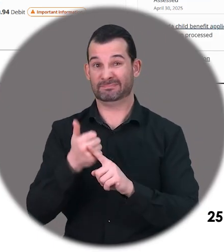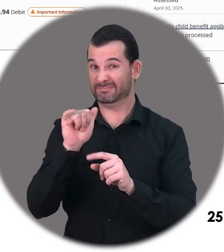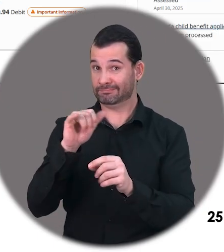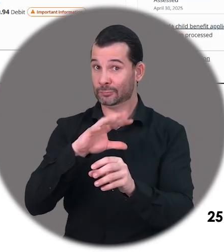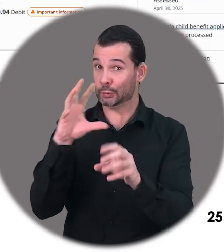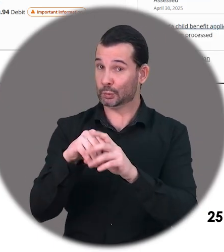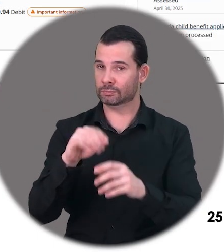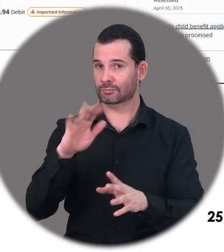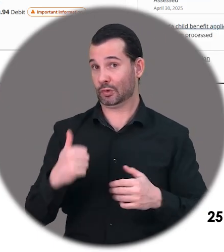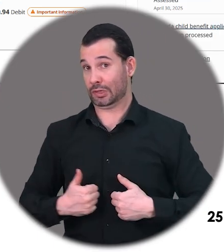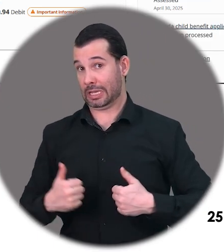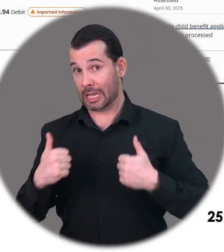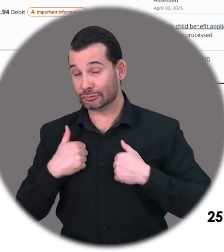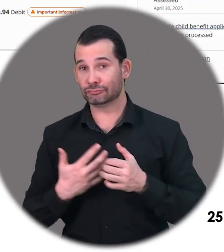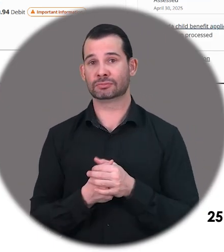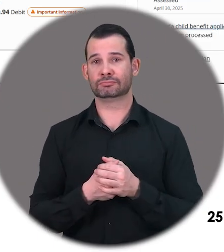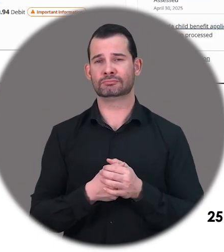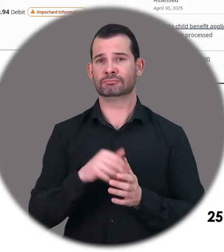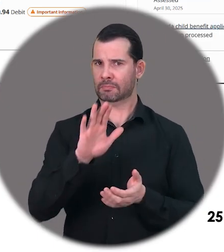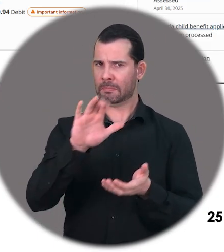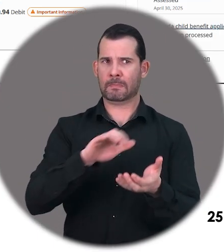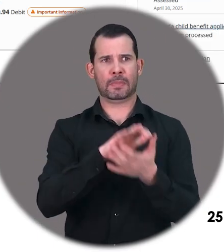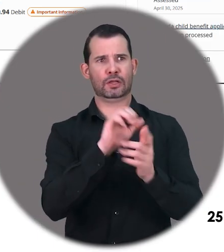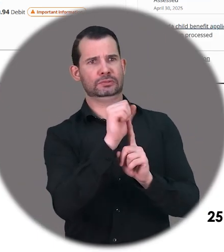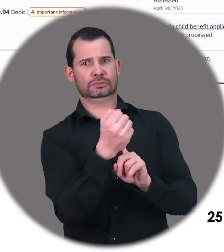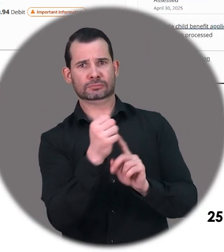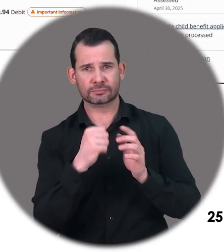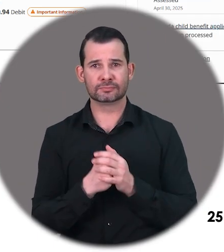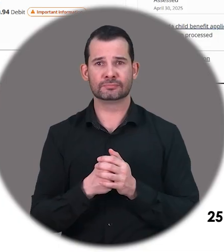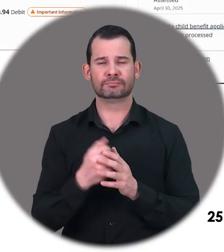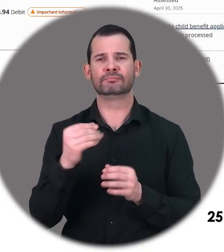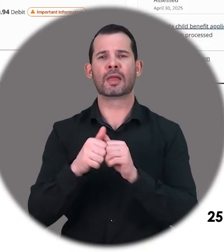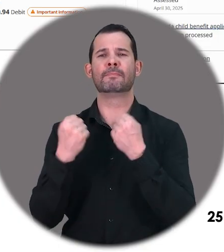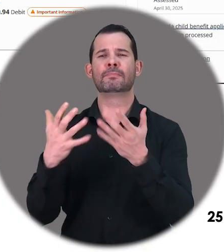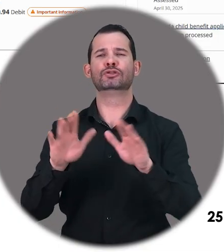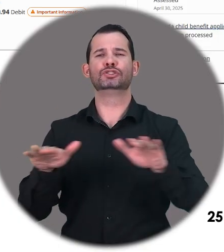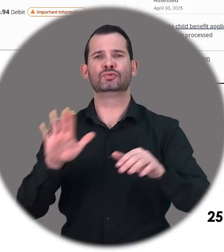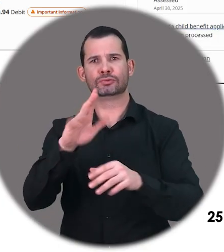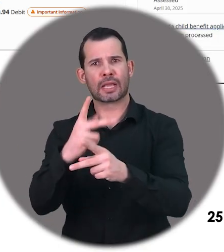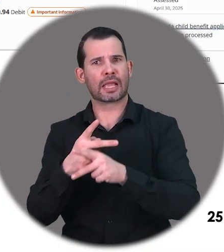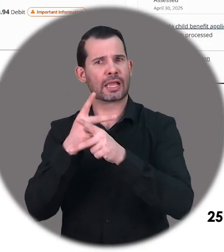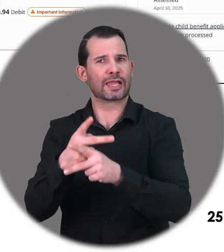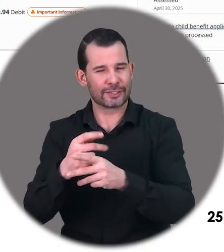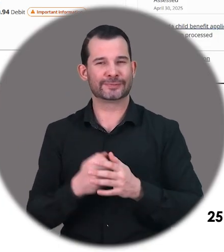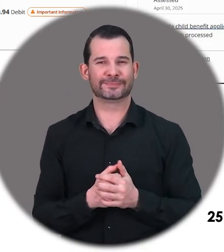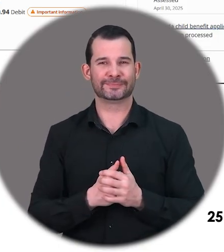This includes your address, marital status, and the number of children in your care.